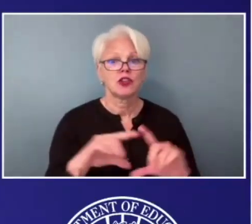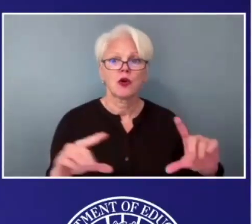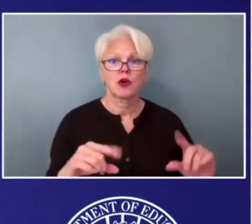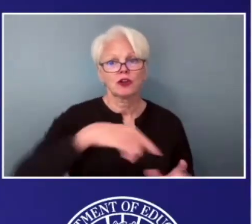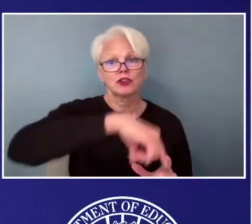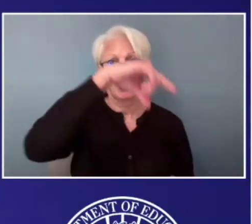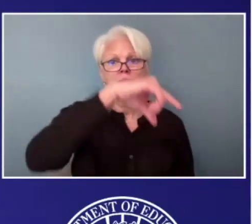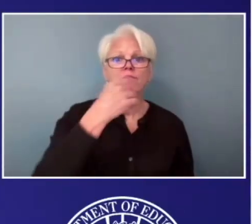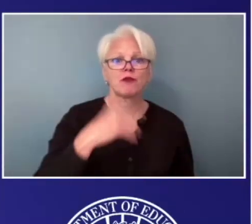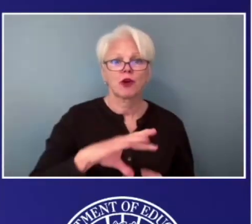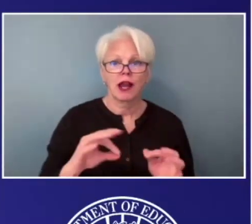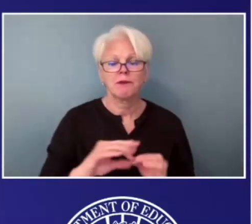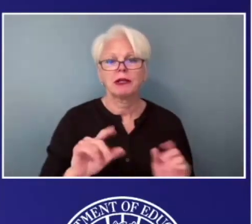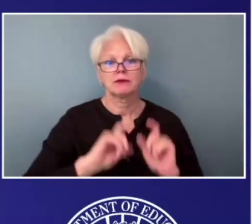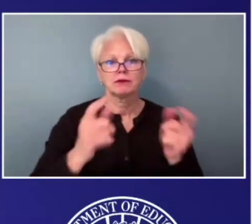I'm going to turn it over right away to Tamy.